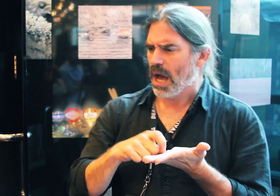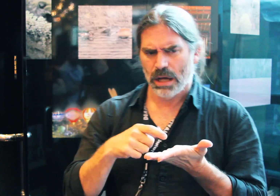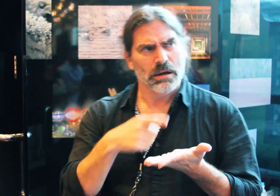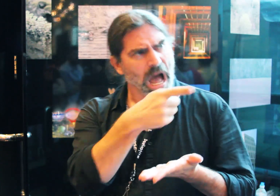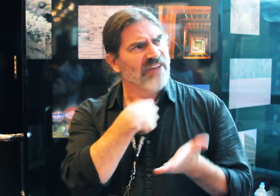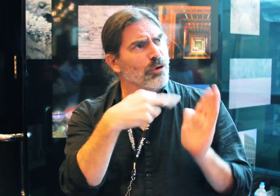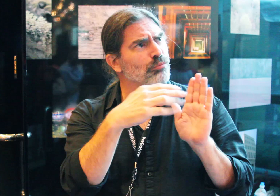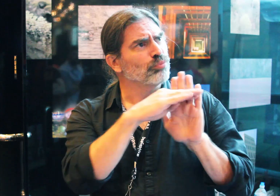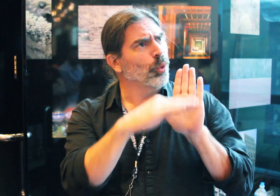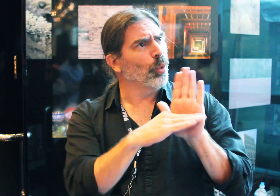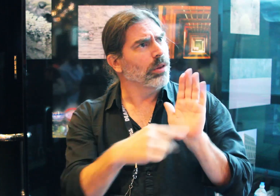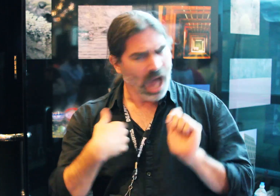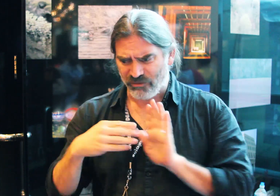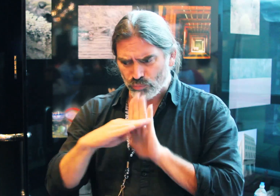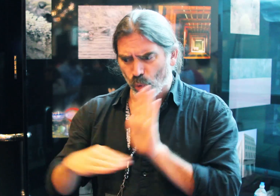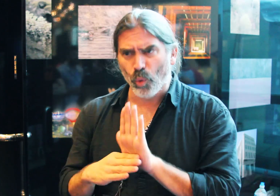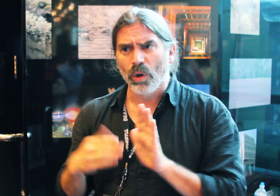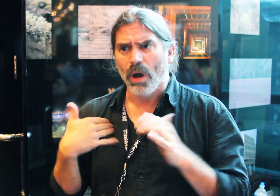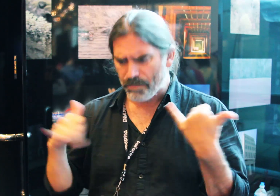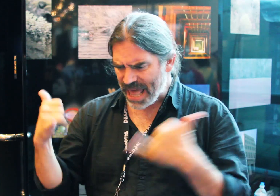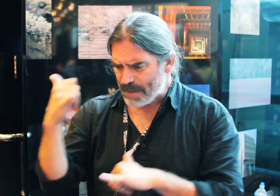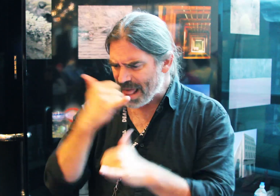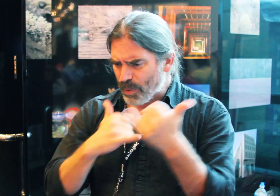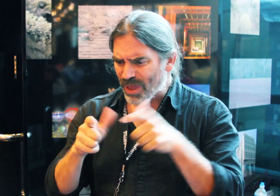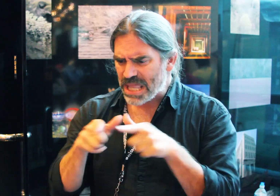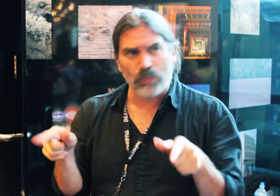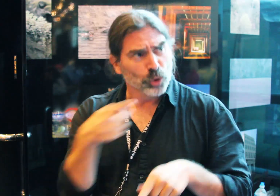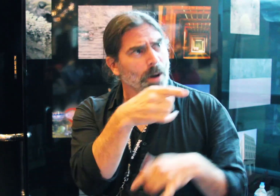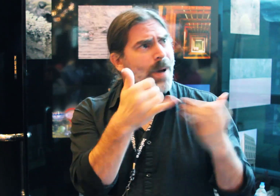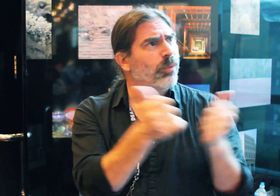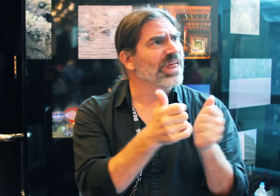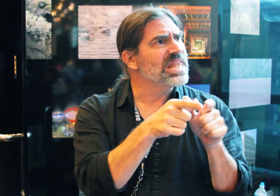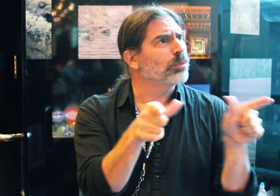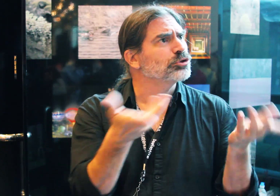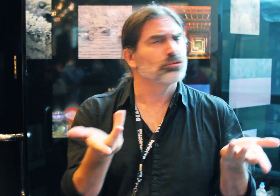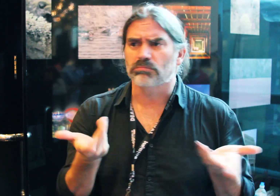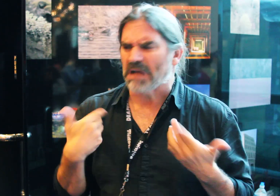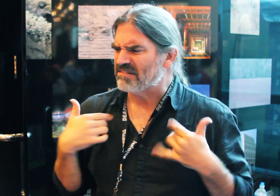Hearing: "I write, you have rules?" - Deaf: "I have rules too." We play with the language, you play too?"